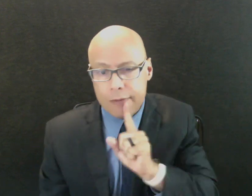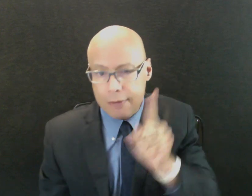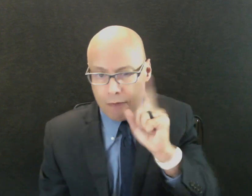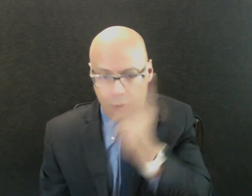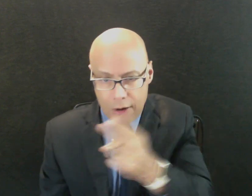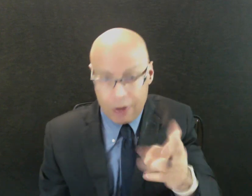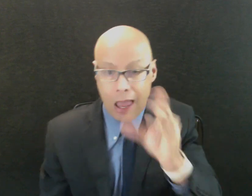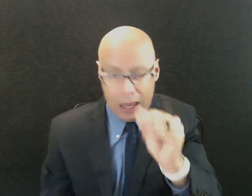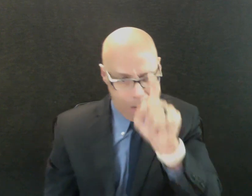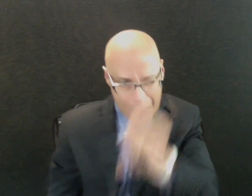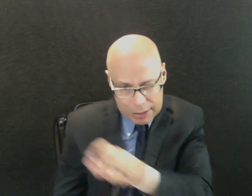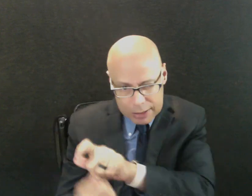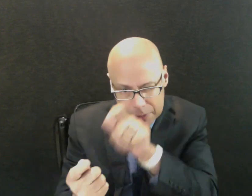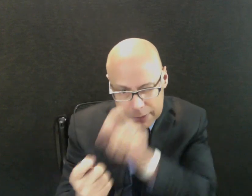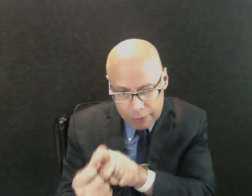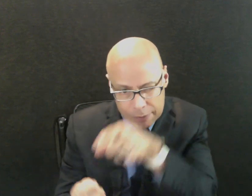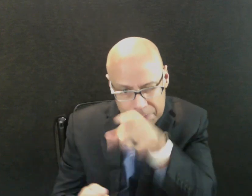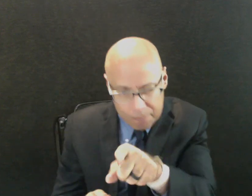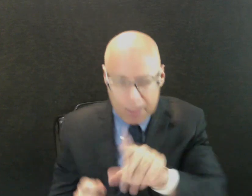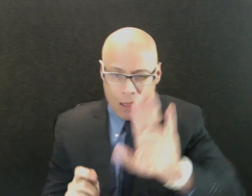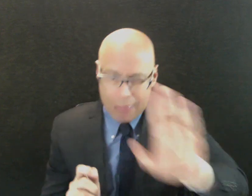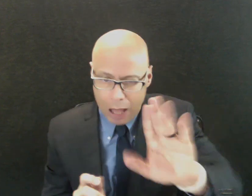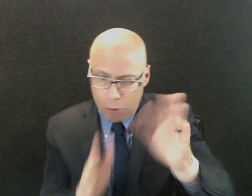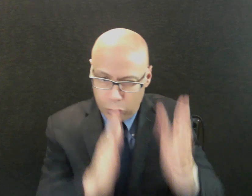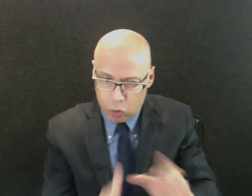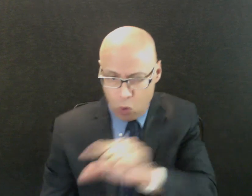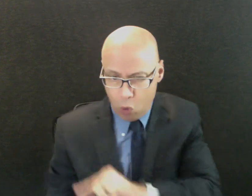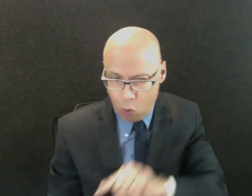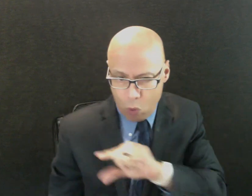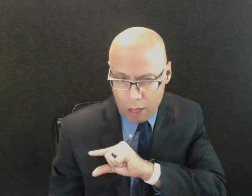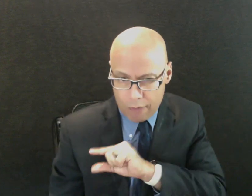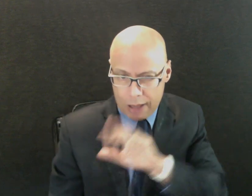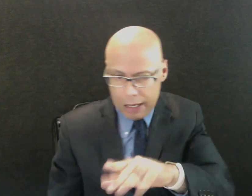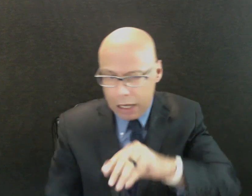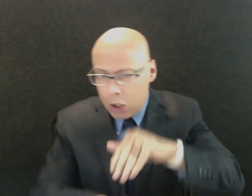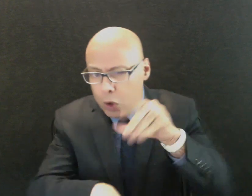specified the qualifications and duties of such a coordinator